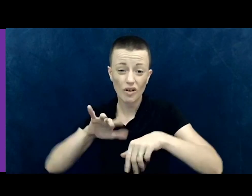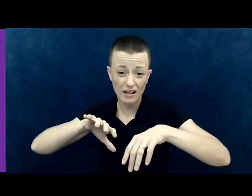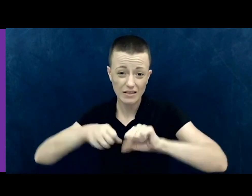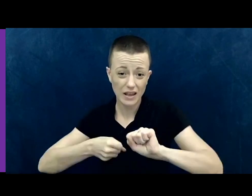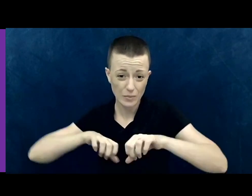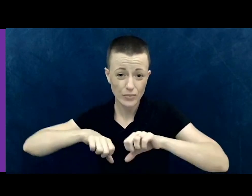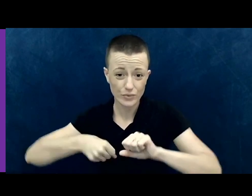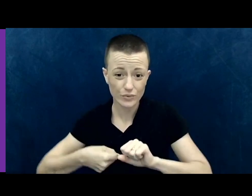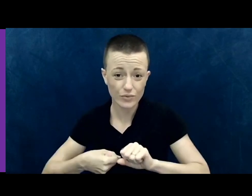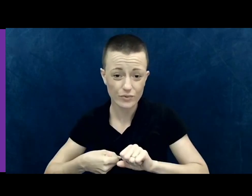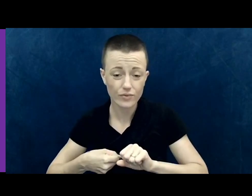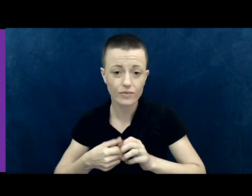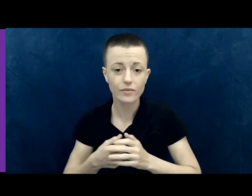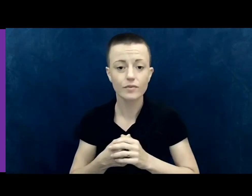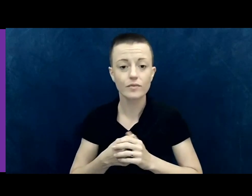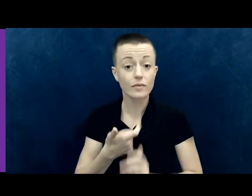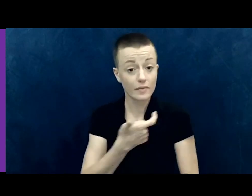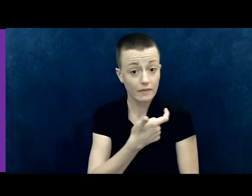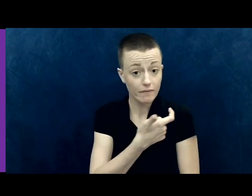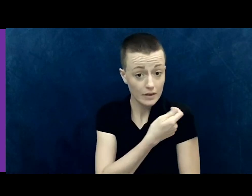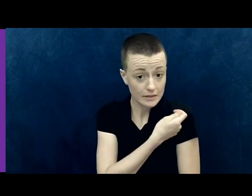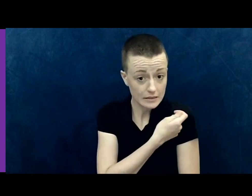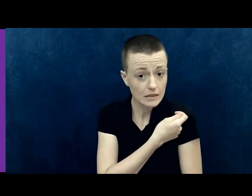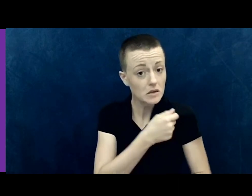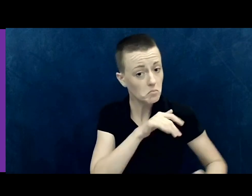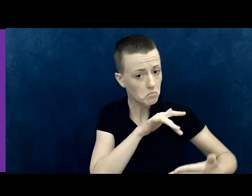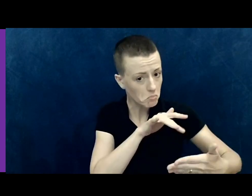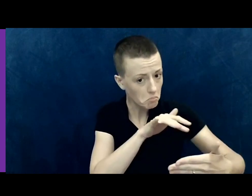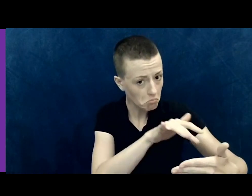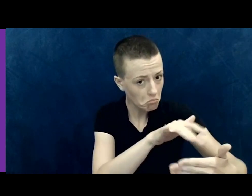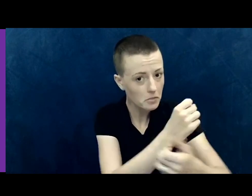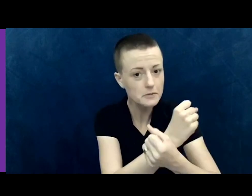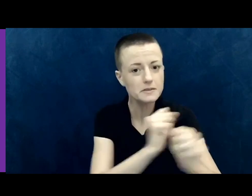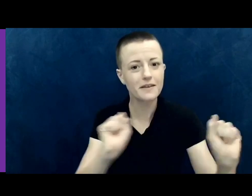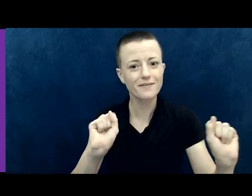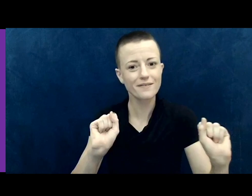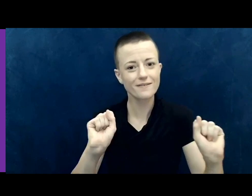the Society of Obstetricians and Gynecologists of Canada strongly supports vaccination